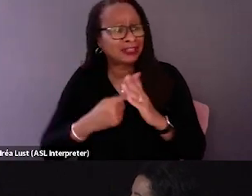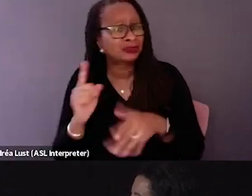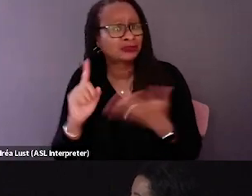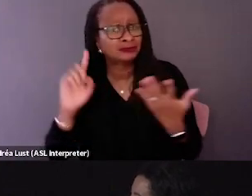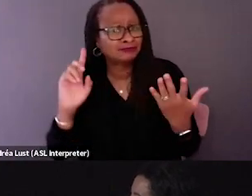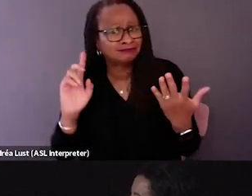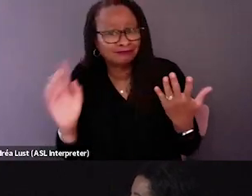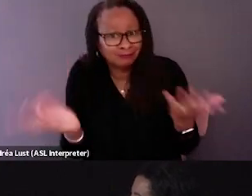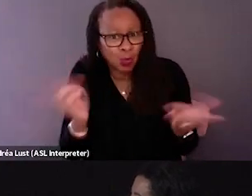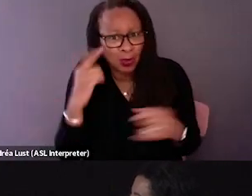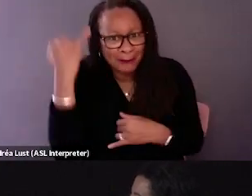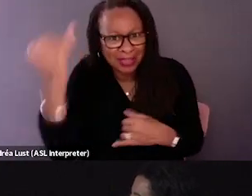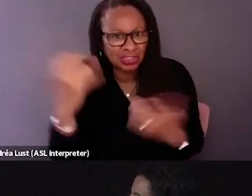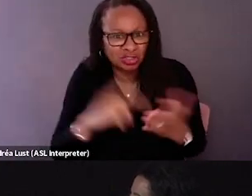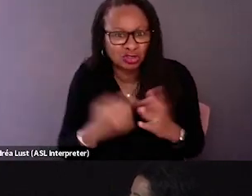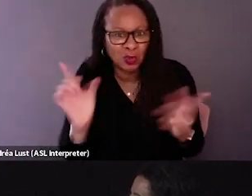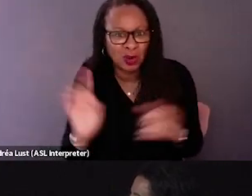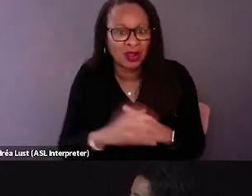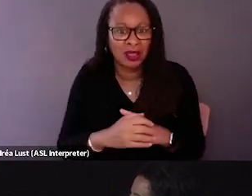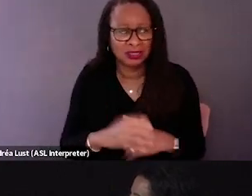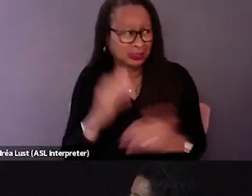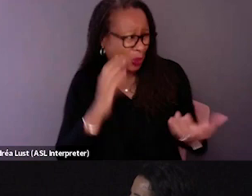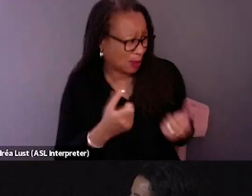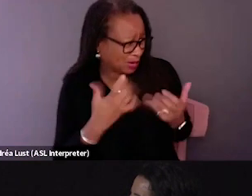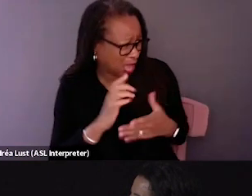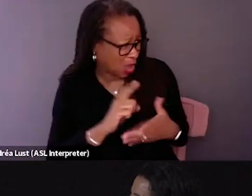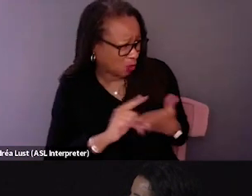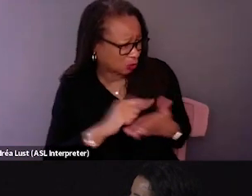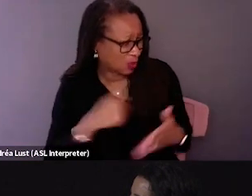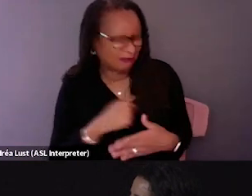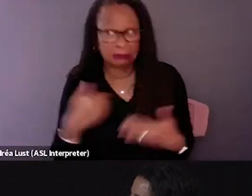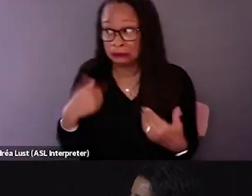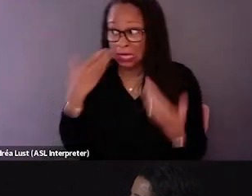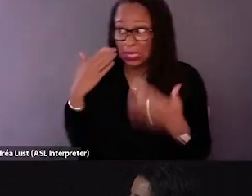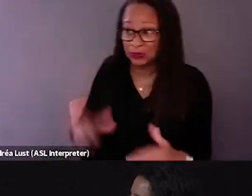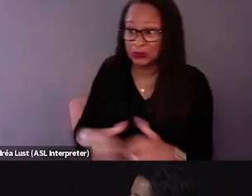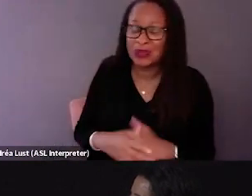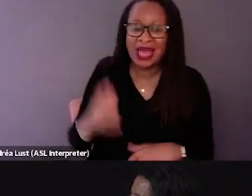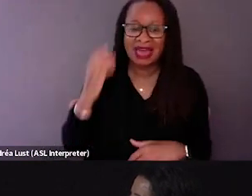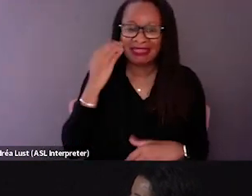Do you know how many hours we had? I don't know. I feel like it was far less